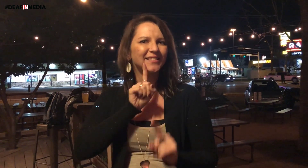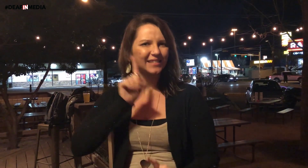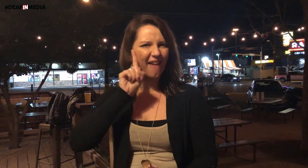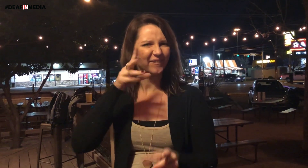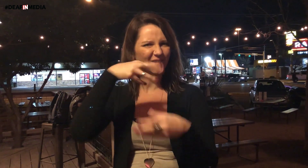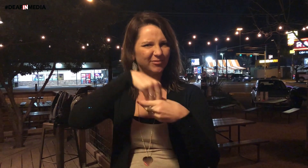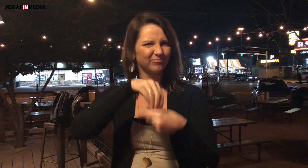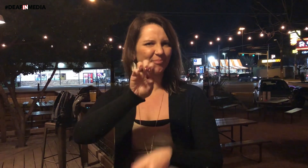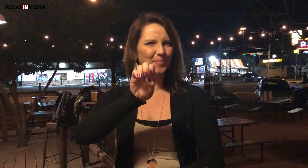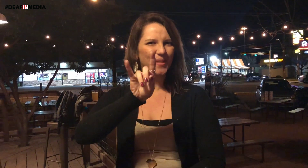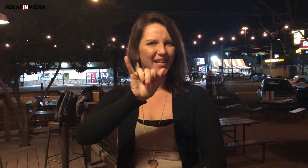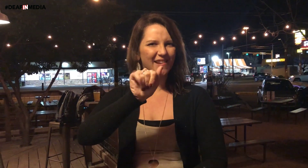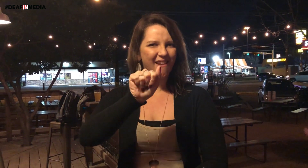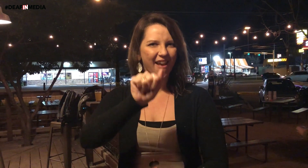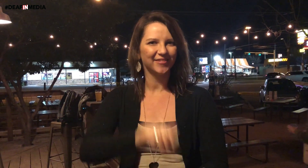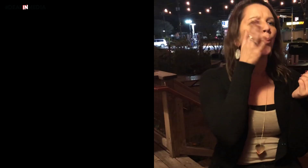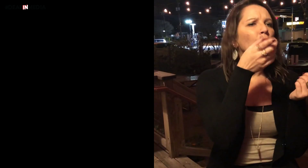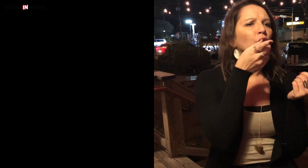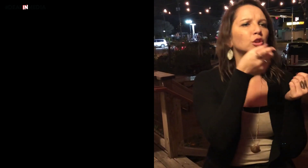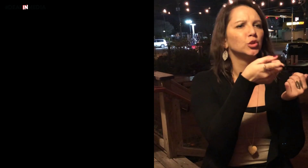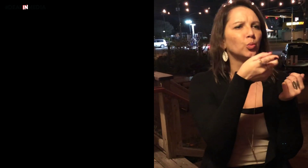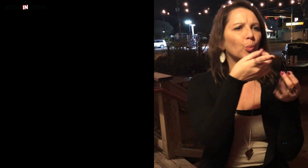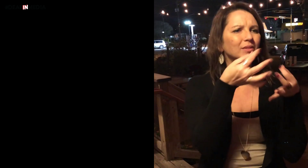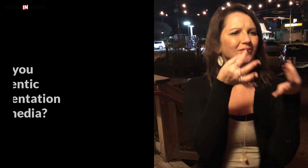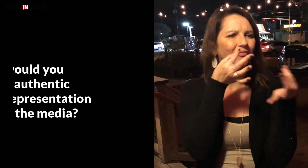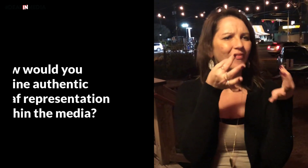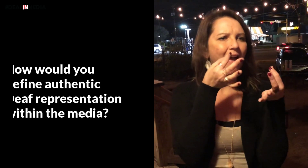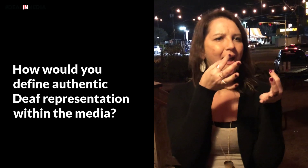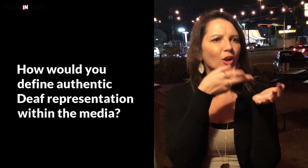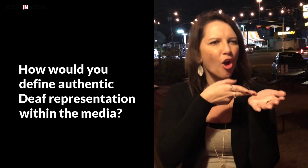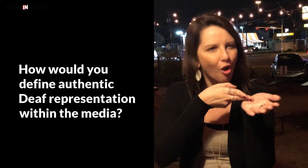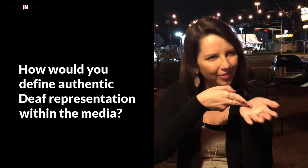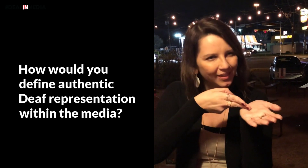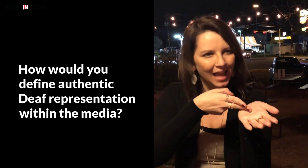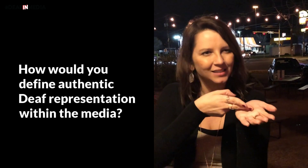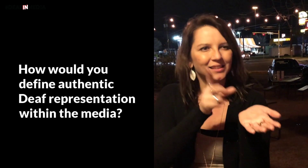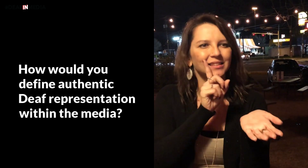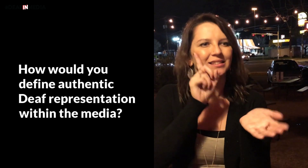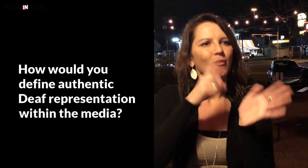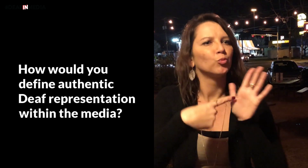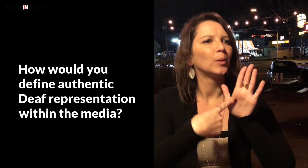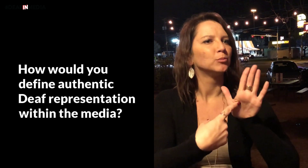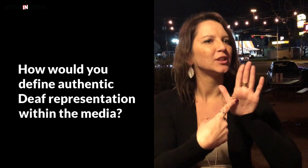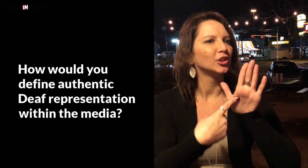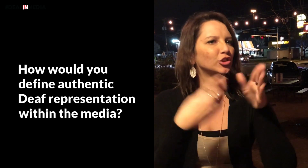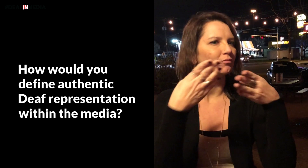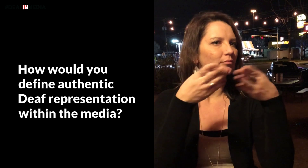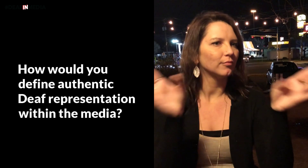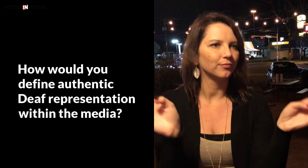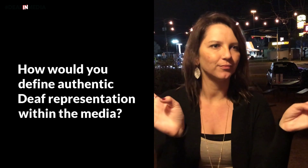We’ll be talking about Deaf in media. How would you define authentic Deaf representation within the media?